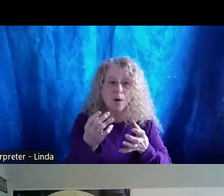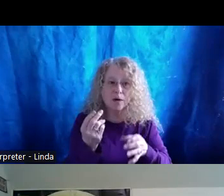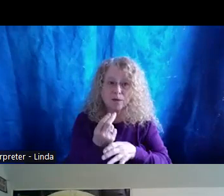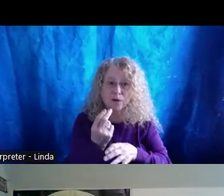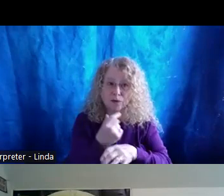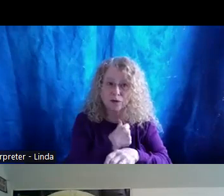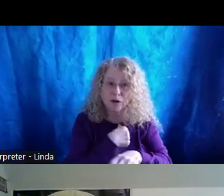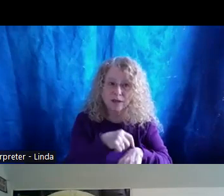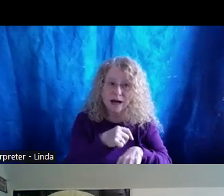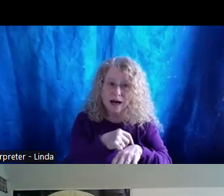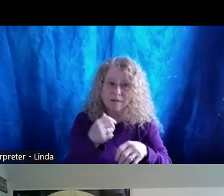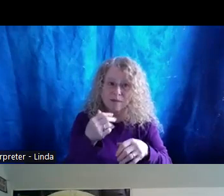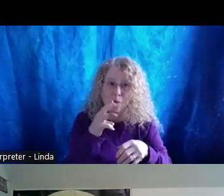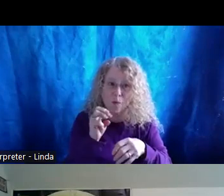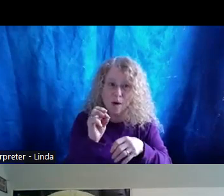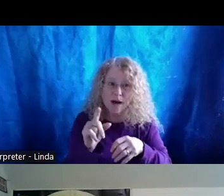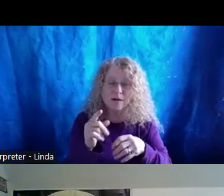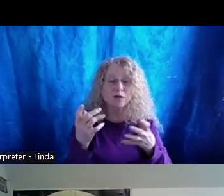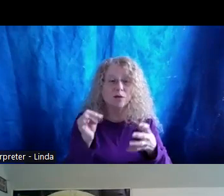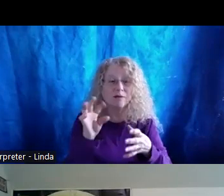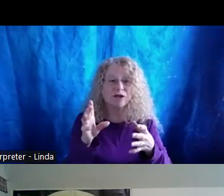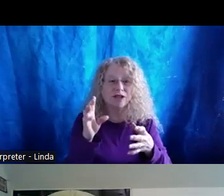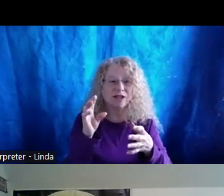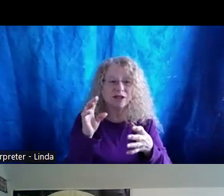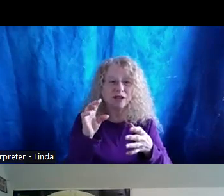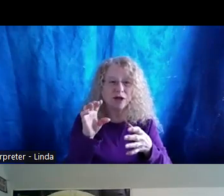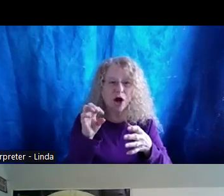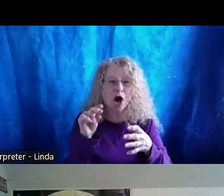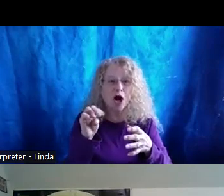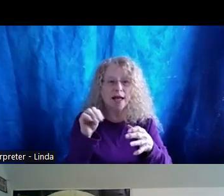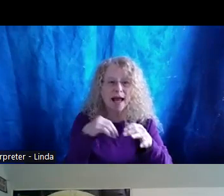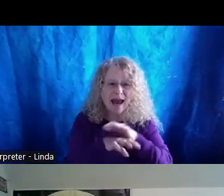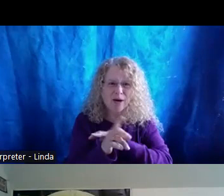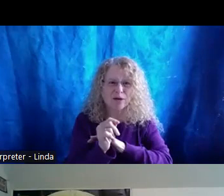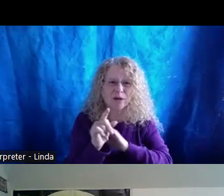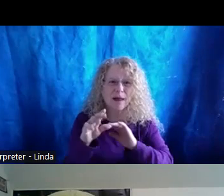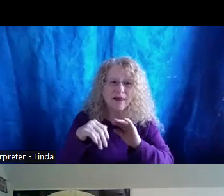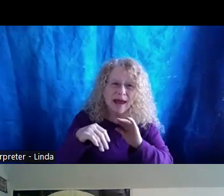ENTERS A LITTLE BIT LATE, WE WILL SQUEEZE THAT INTRODUCTION IN A LITTLE BIT LATER IN